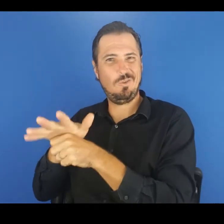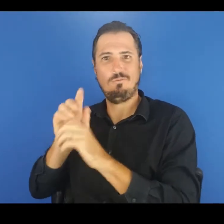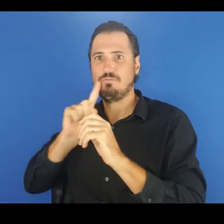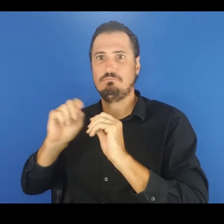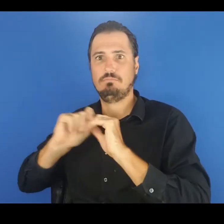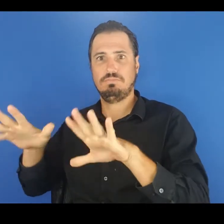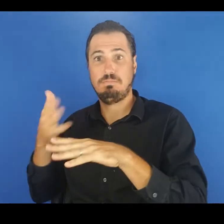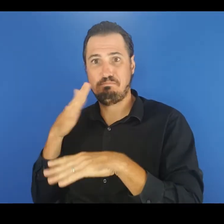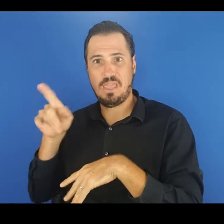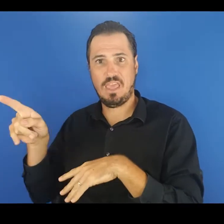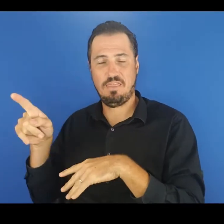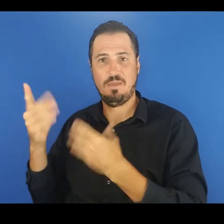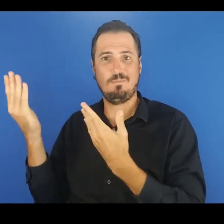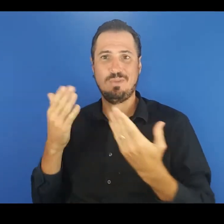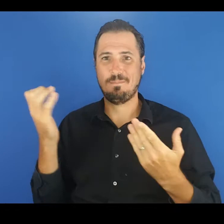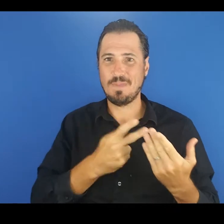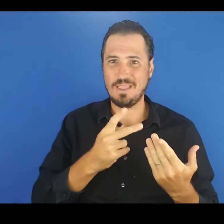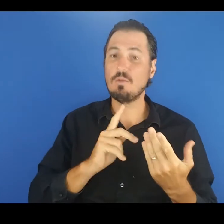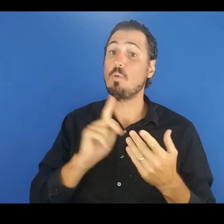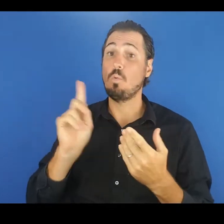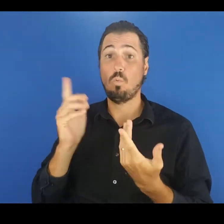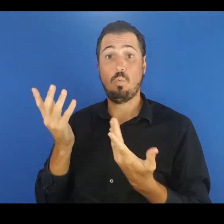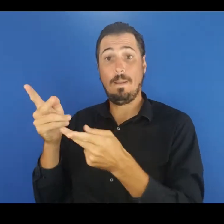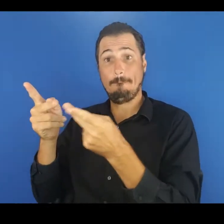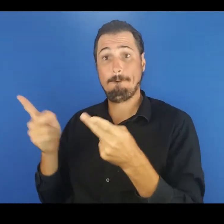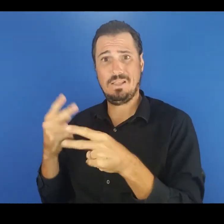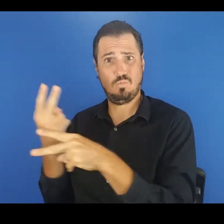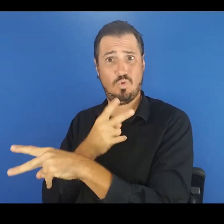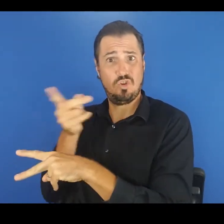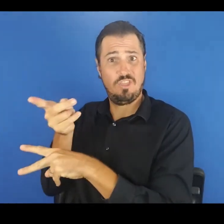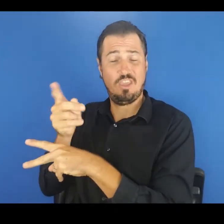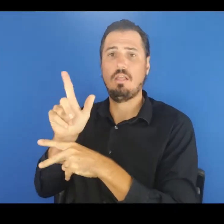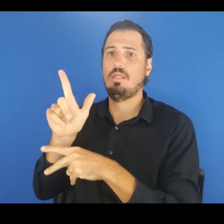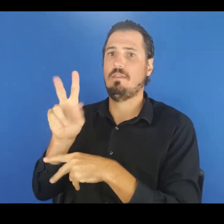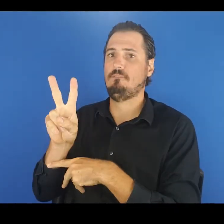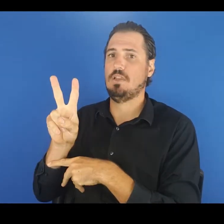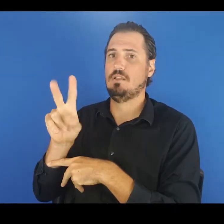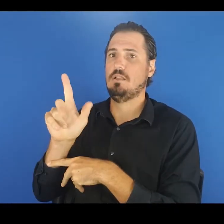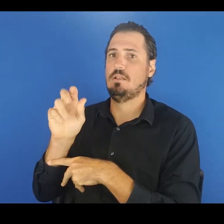The biggest hotspot for bringing COVID home to Kauai? Las Vegas